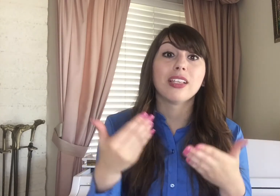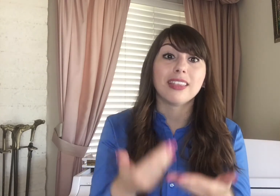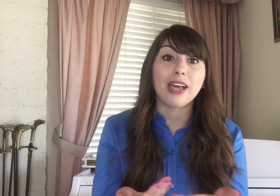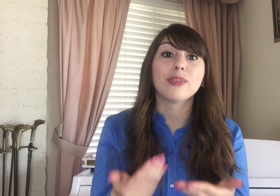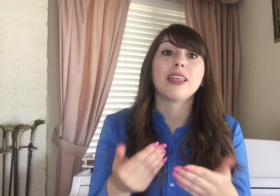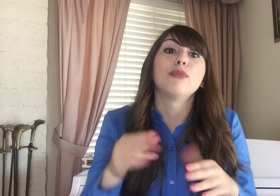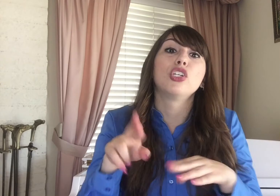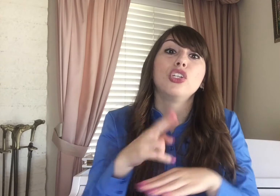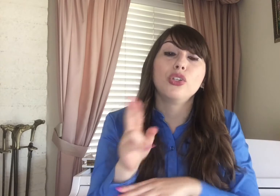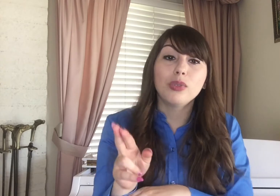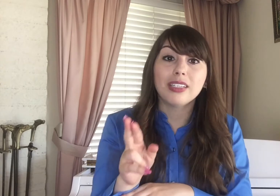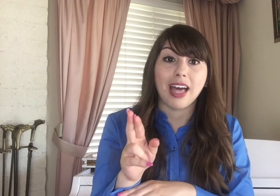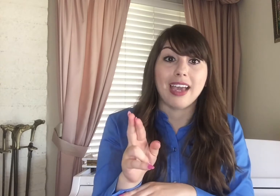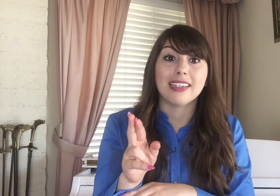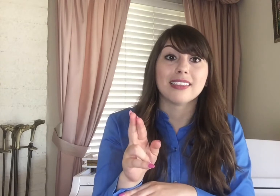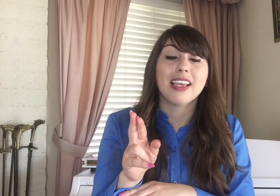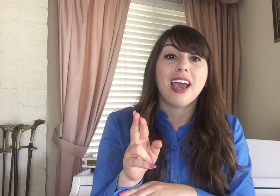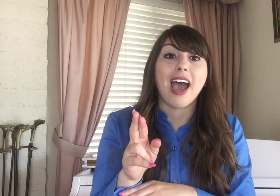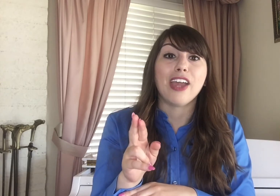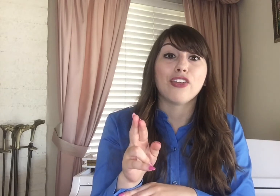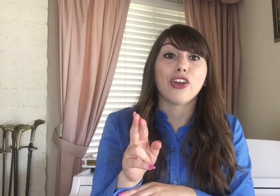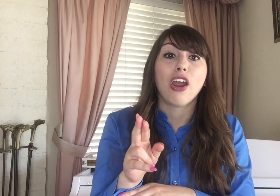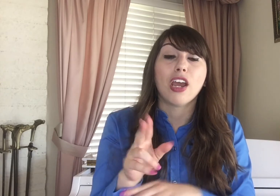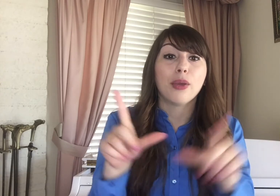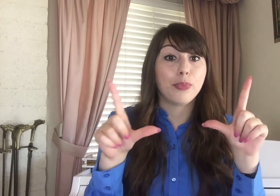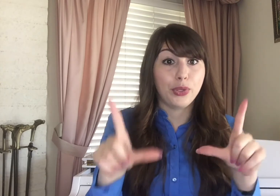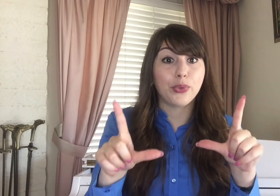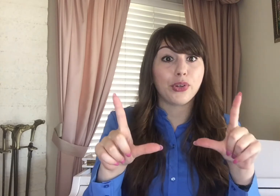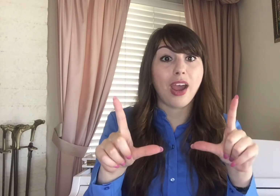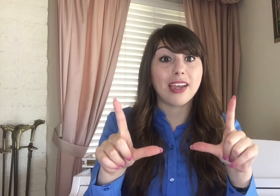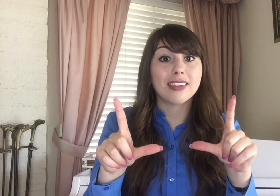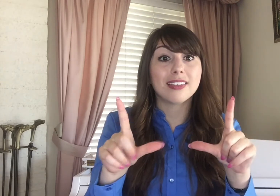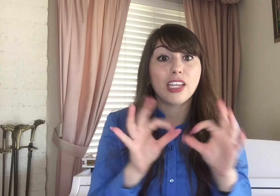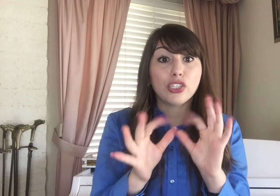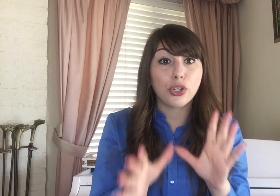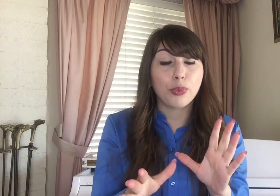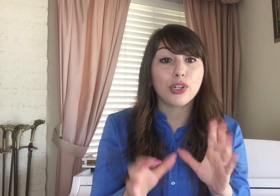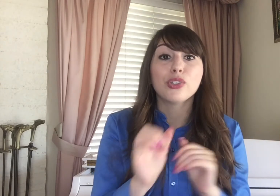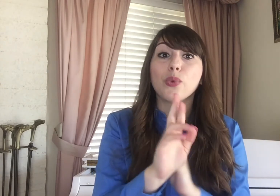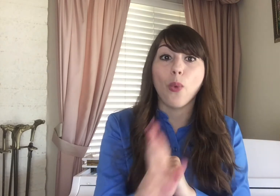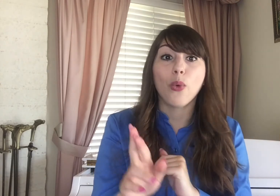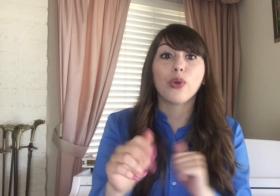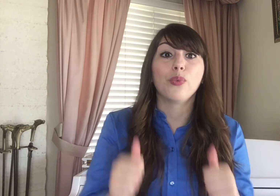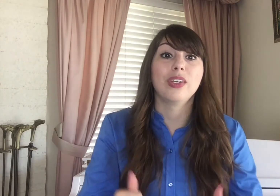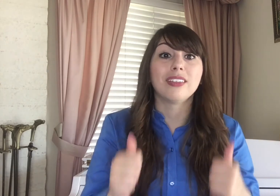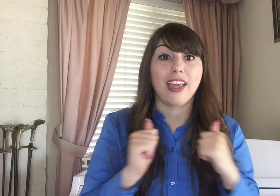allows them to utilize either computerized interpreters or real-life